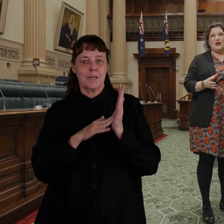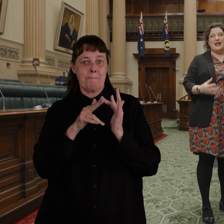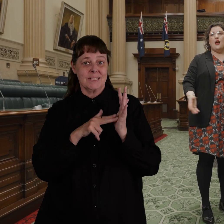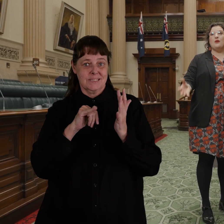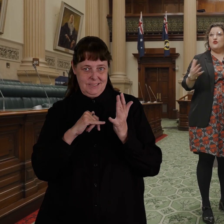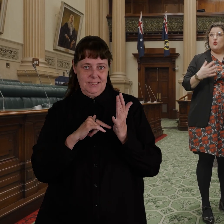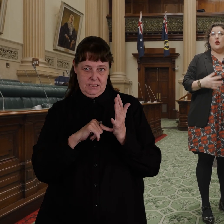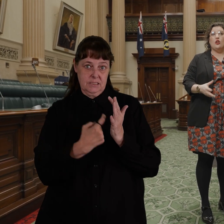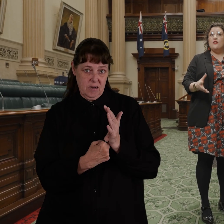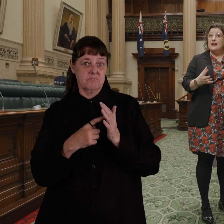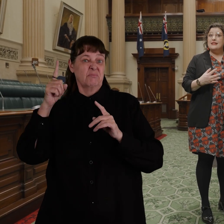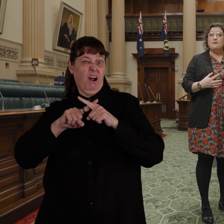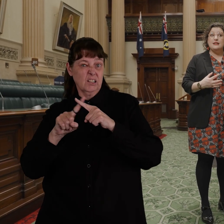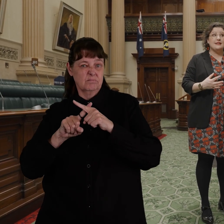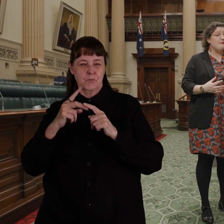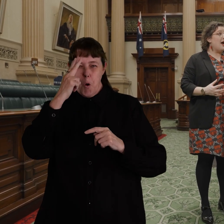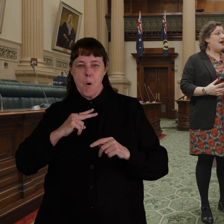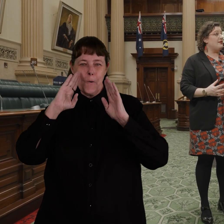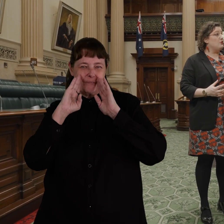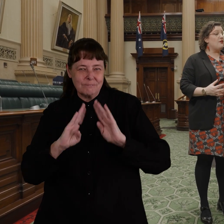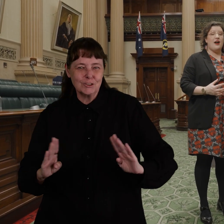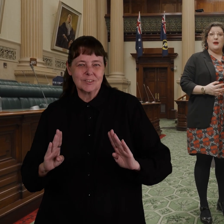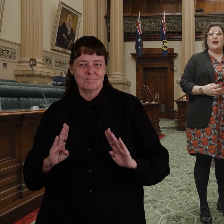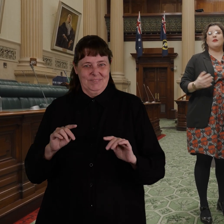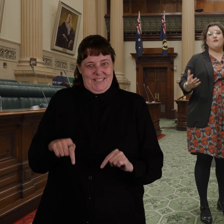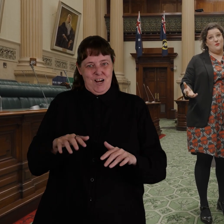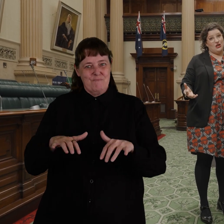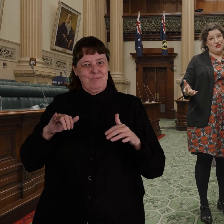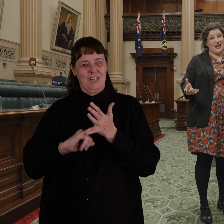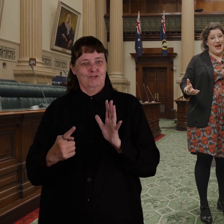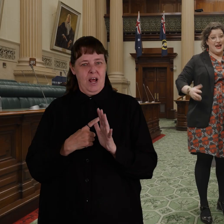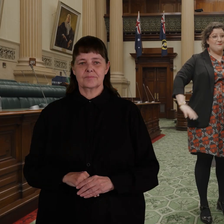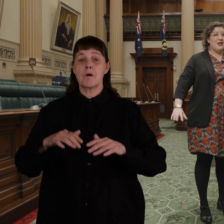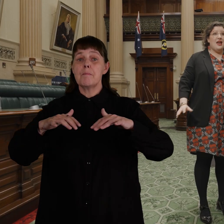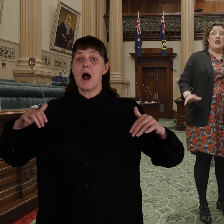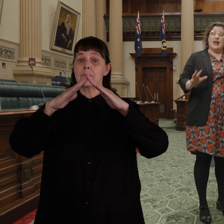Australia, and we've drawn a lot of our symbolism and the look of our Parliament from the UK.